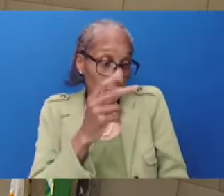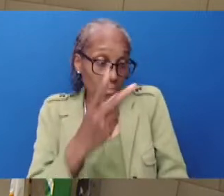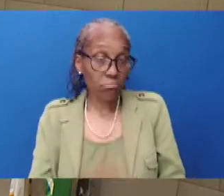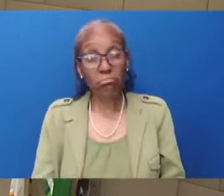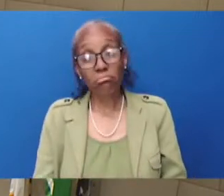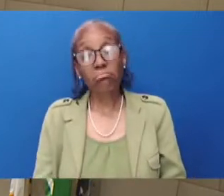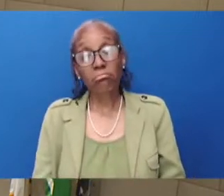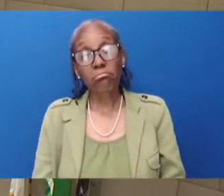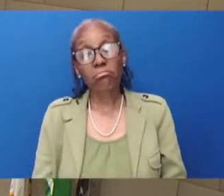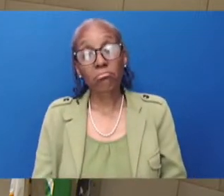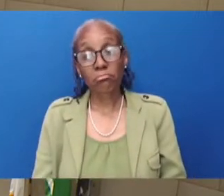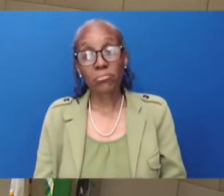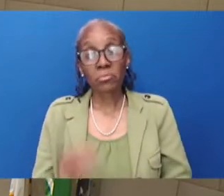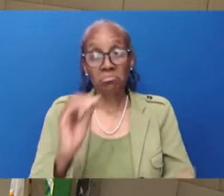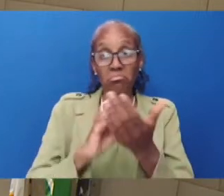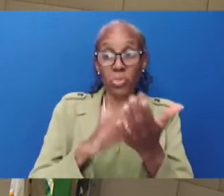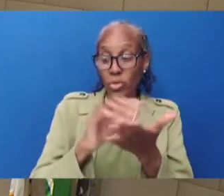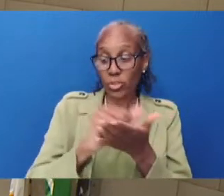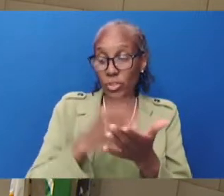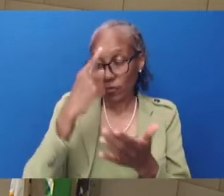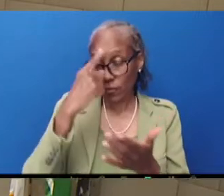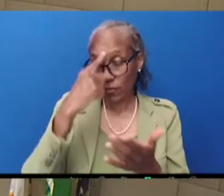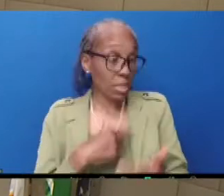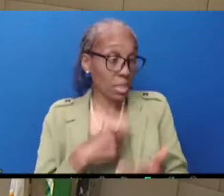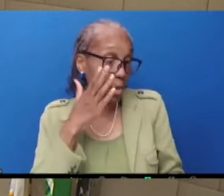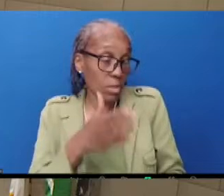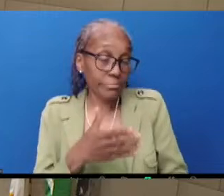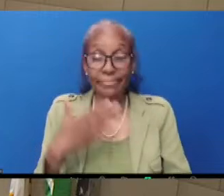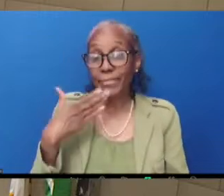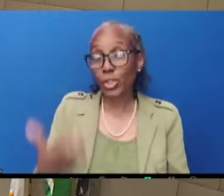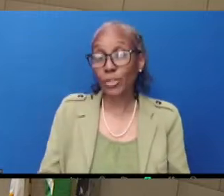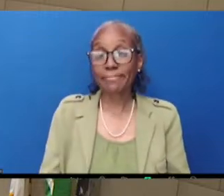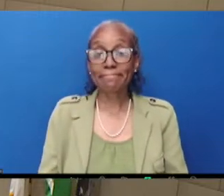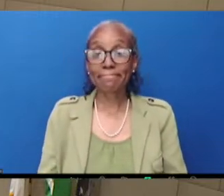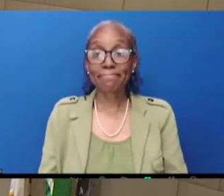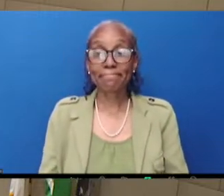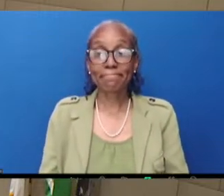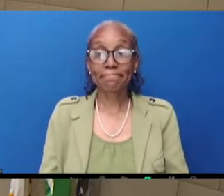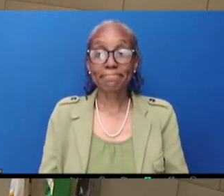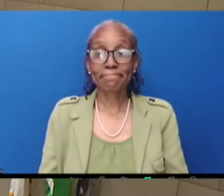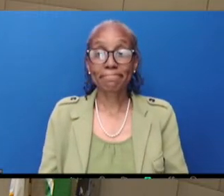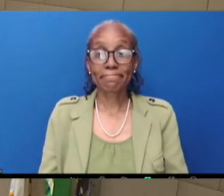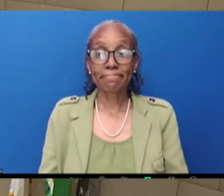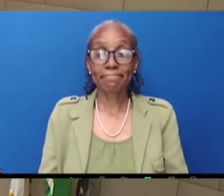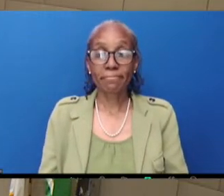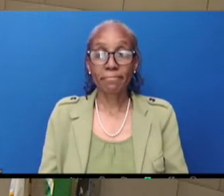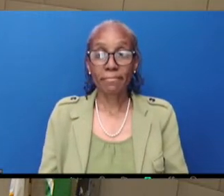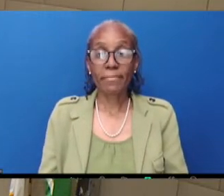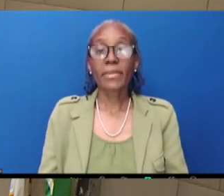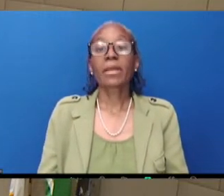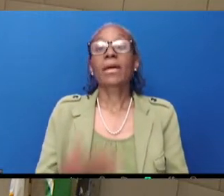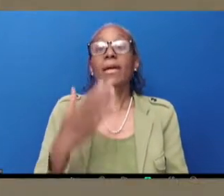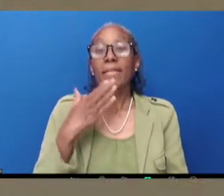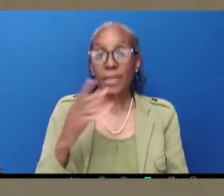YES, I'D LIKE TO SEE IT.